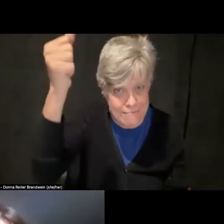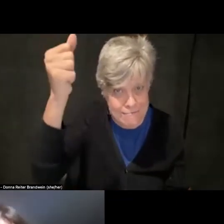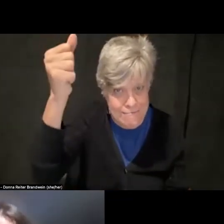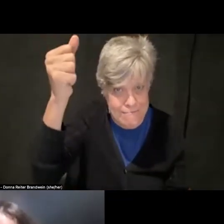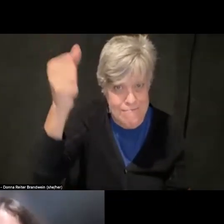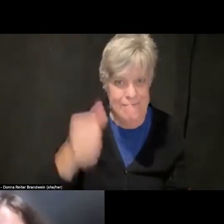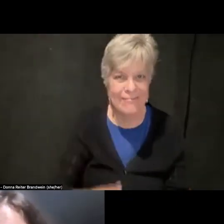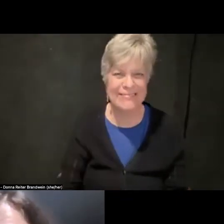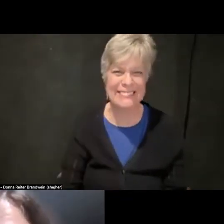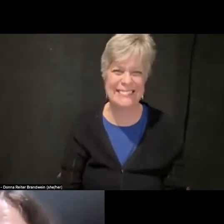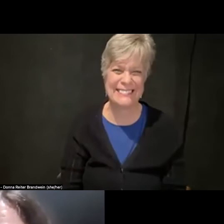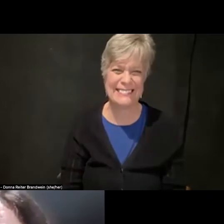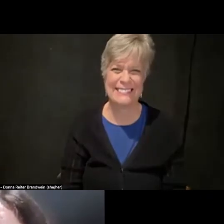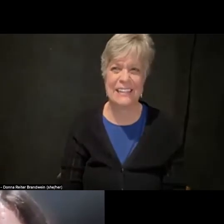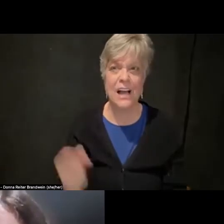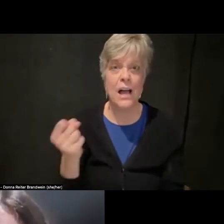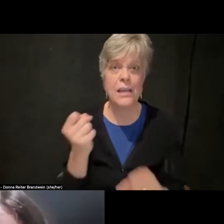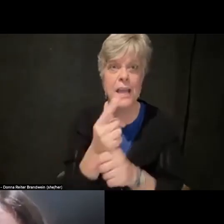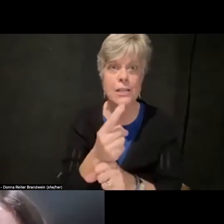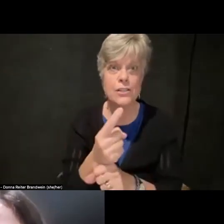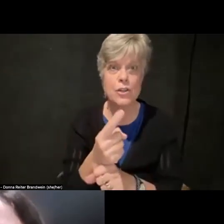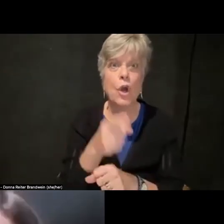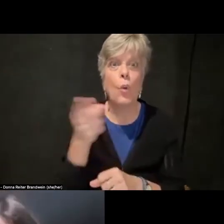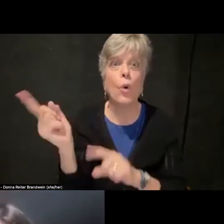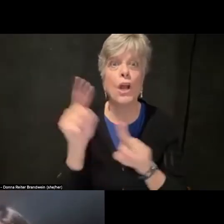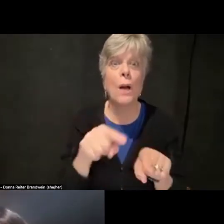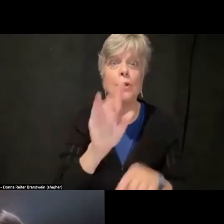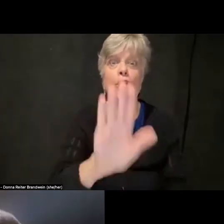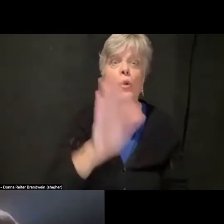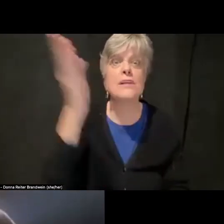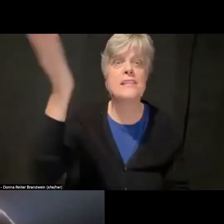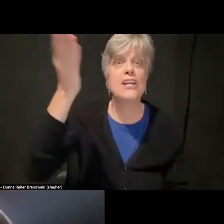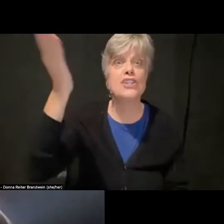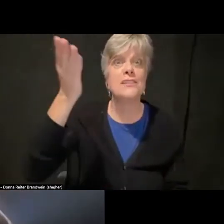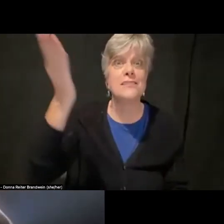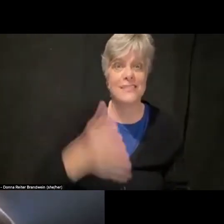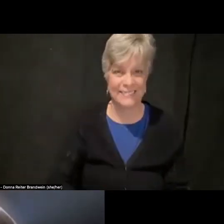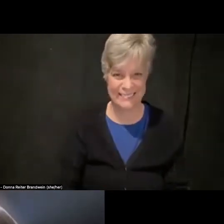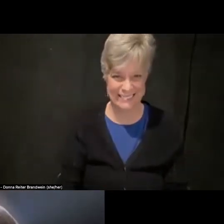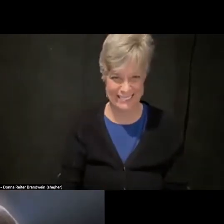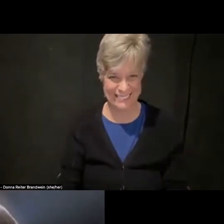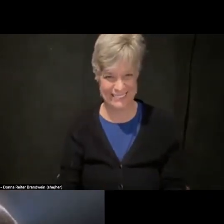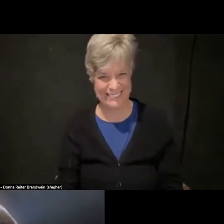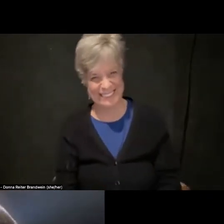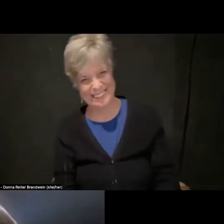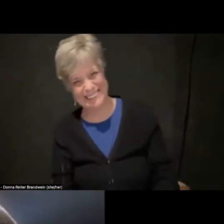Yep. And next year will we coming to your sessions? Yes. (clapping)